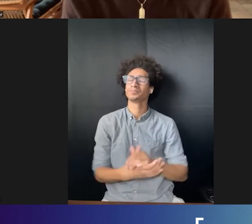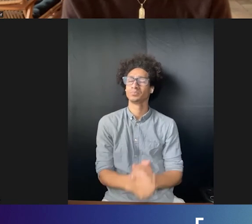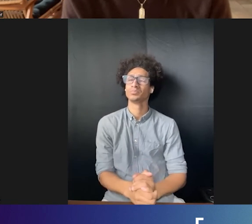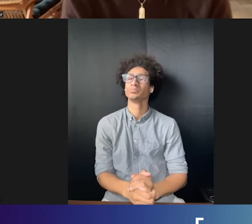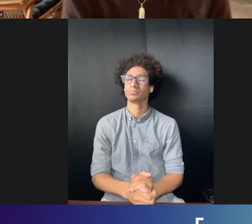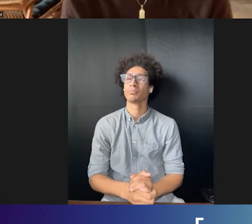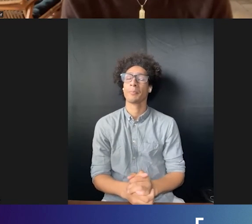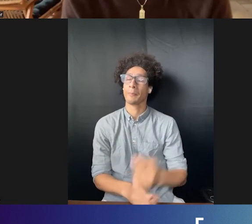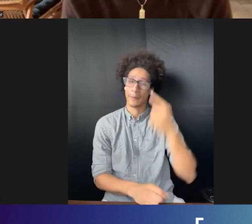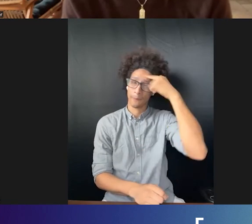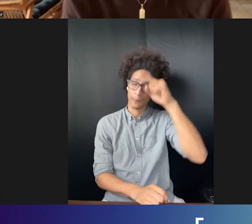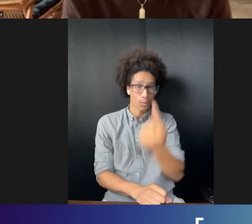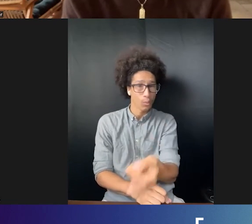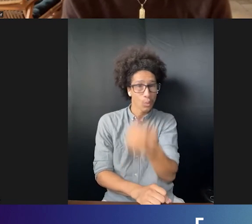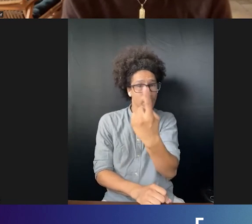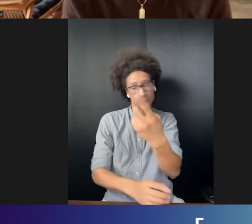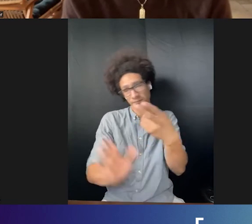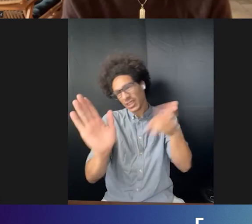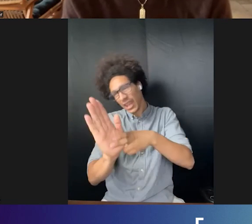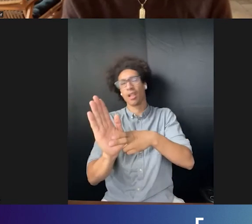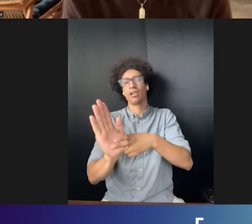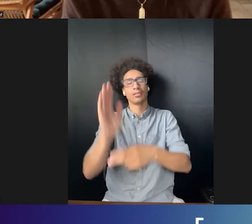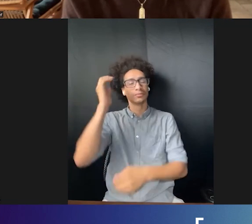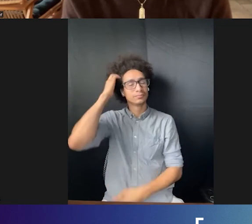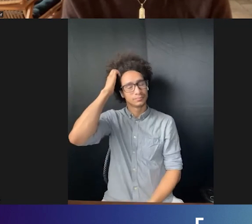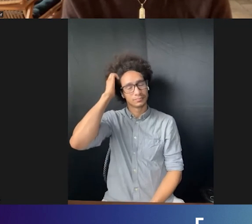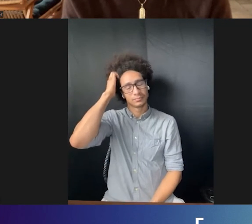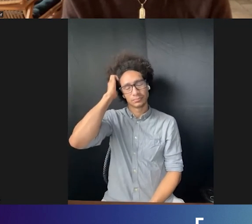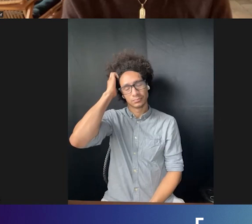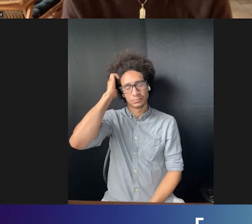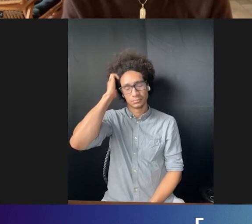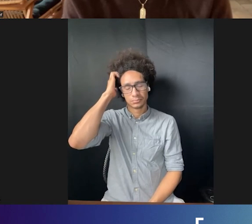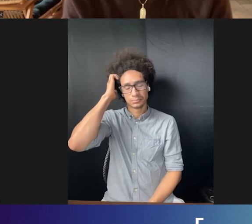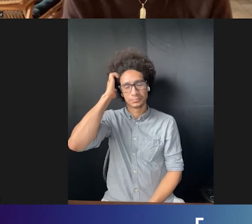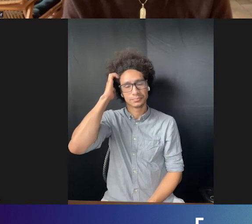So I, I think like this there's so much opportunity here in this,